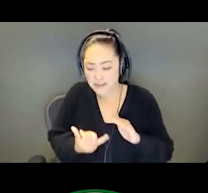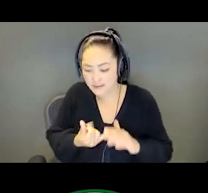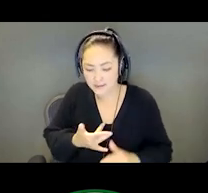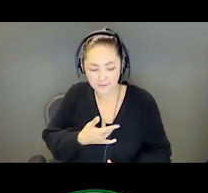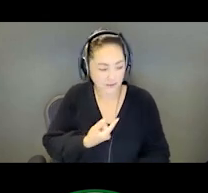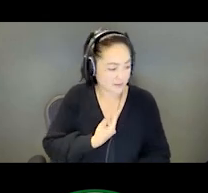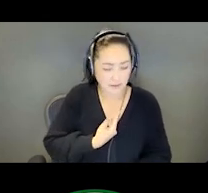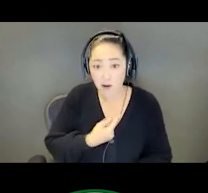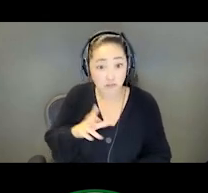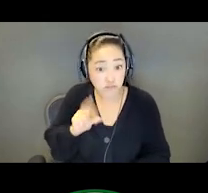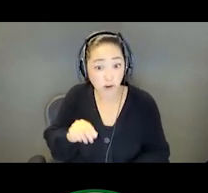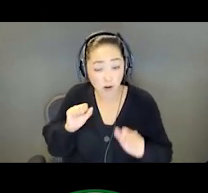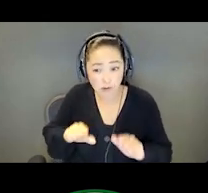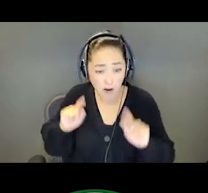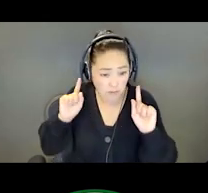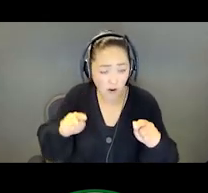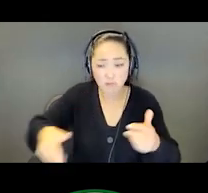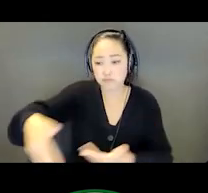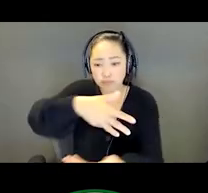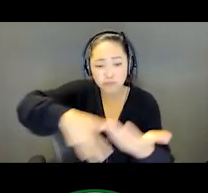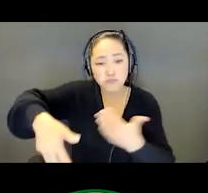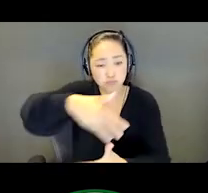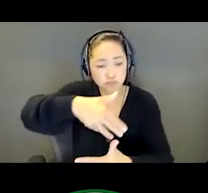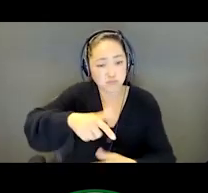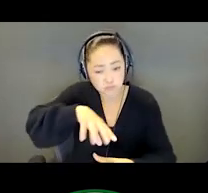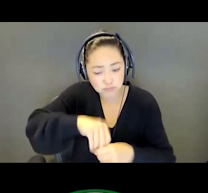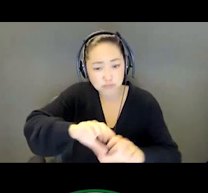activities alongside their friends and families.